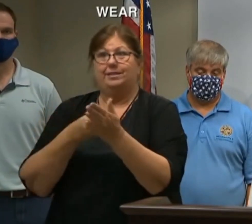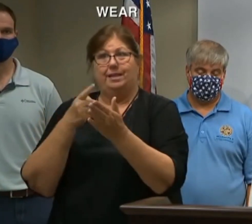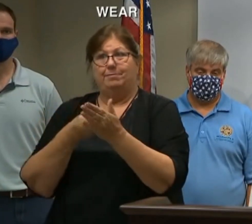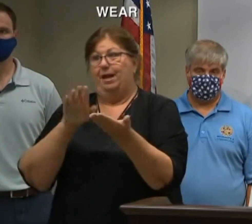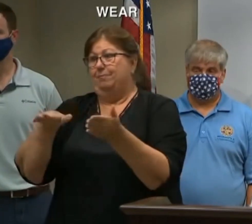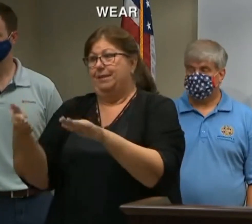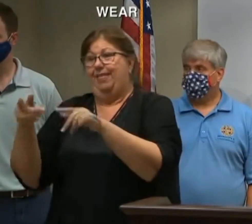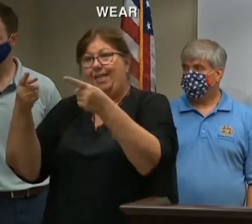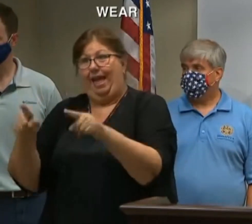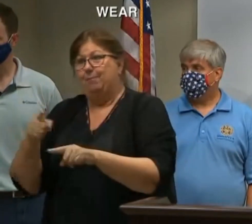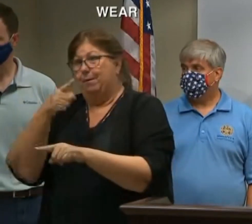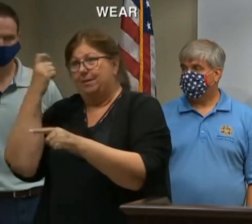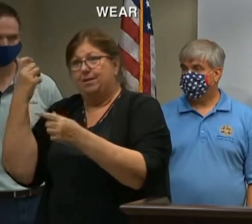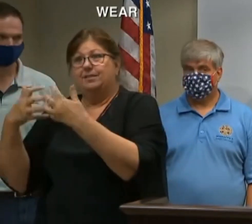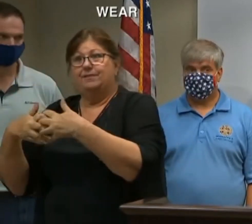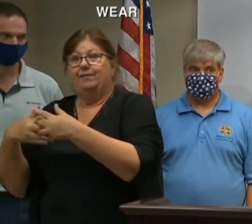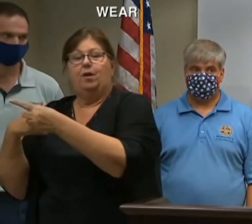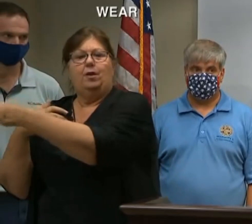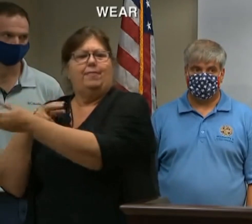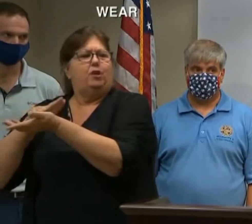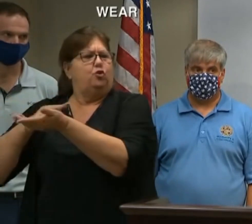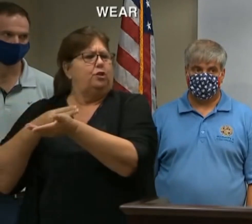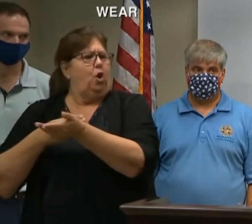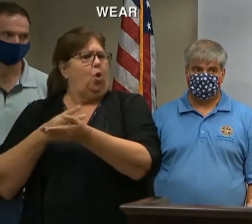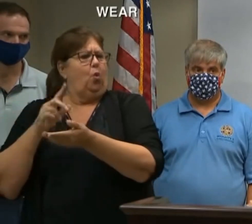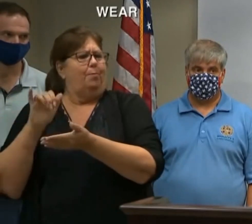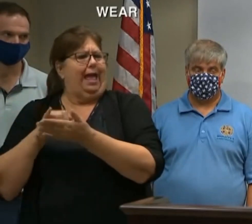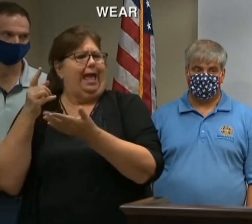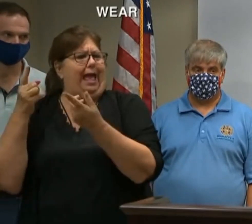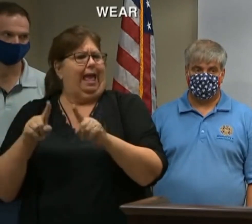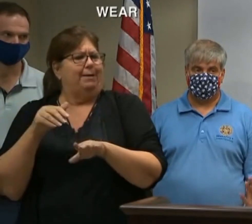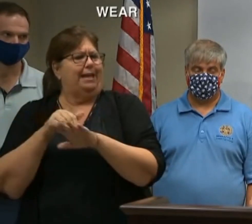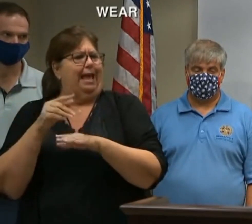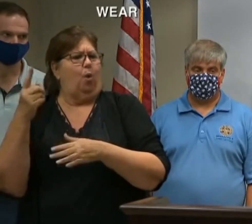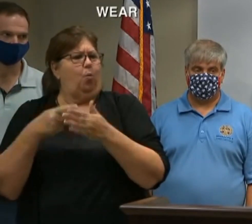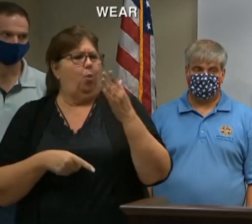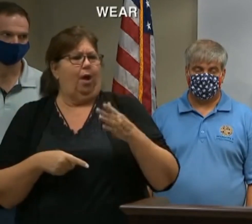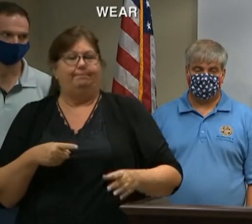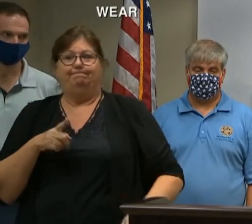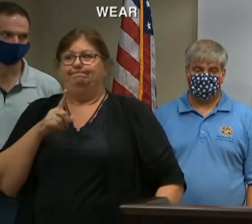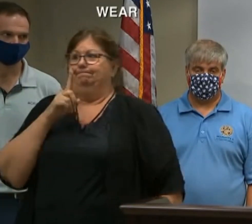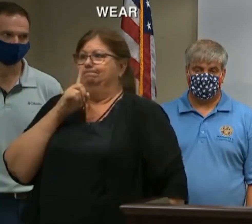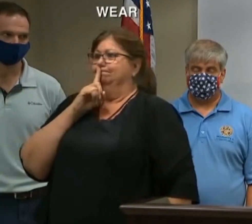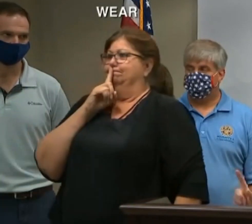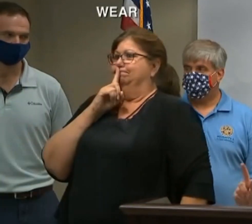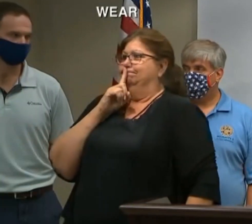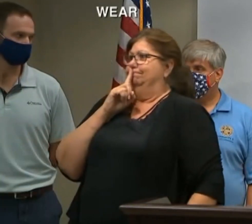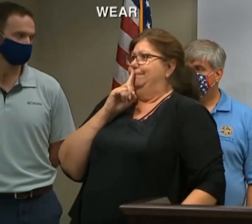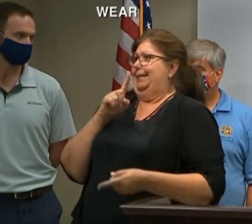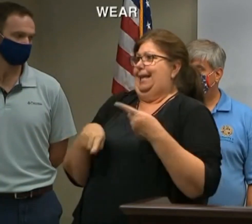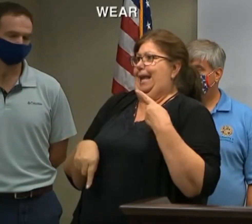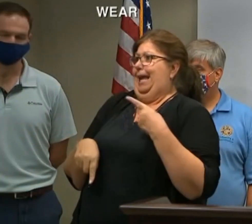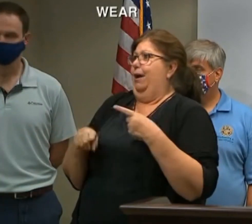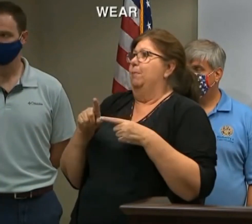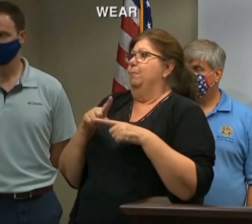what's the name of that facility um i'm not at liberty to say at this moment but i'll be more than happy to get it to you